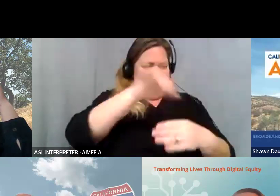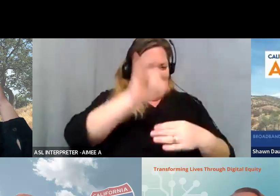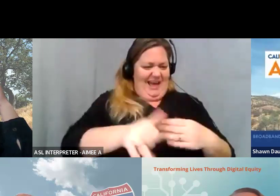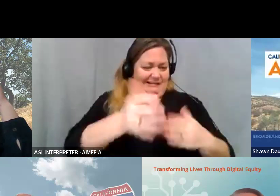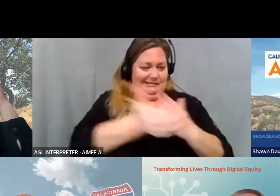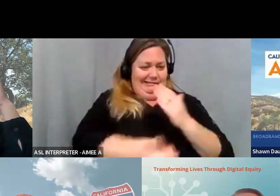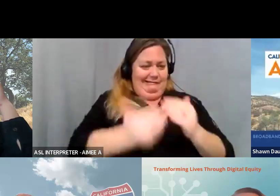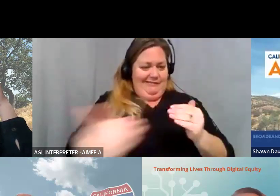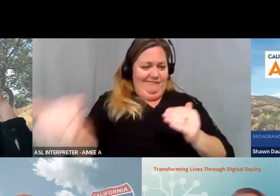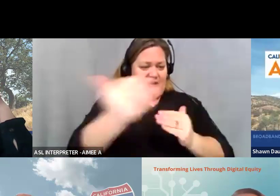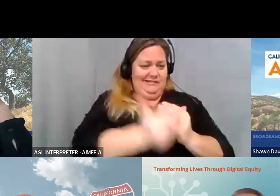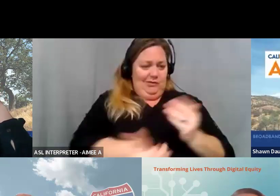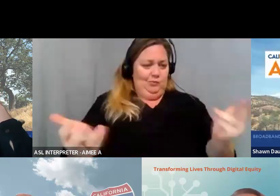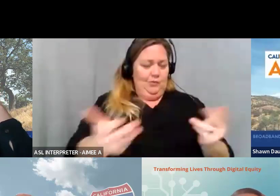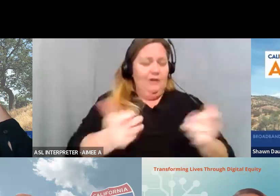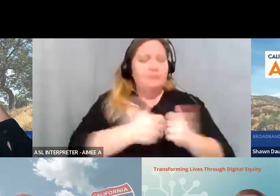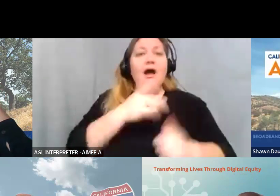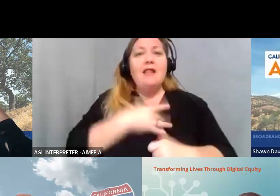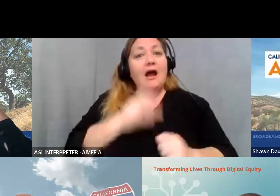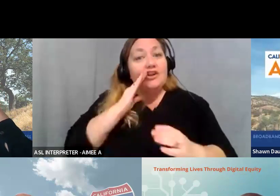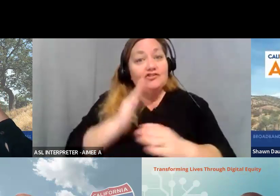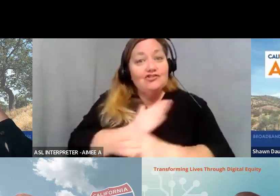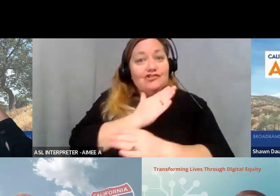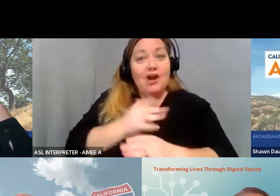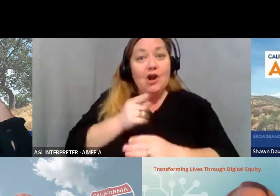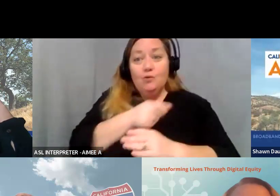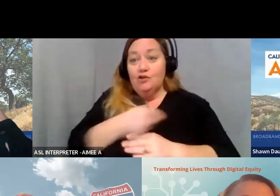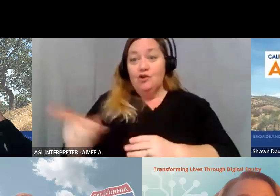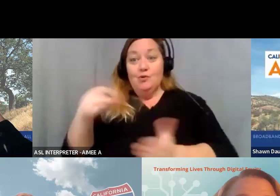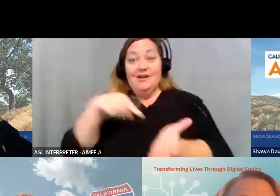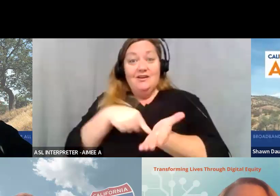I would share with that with folks who might also be in affordable housing, working with older